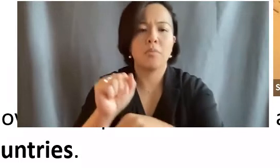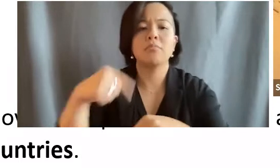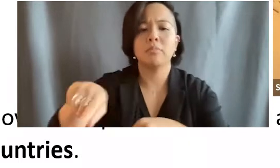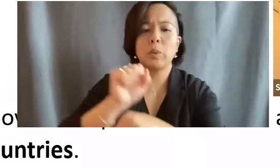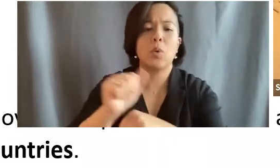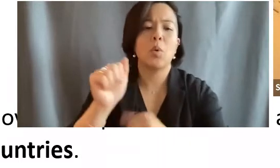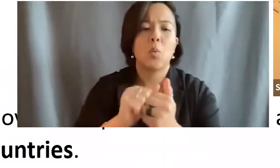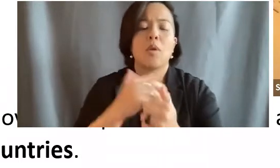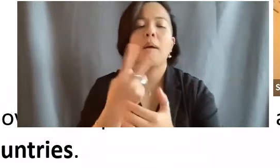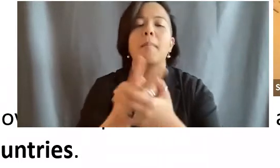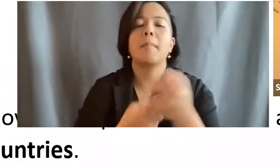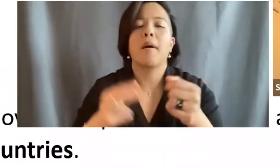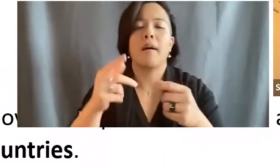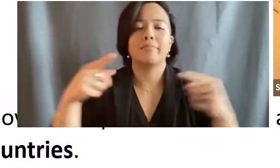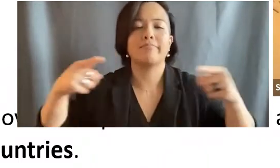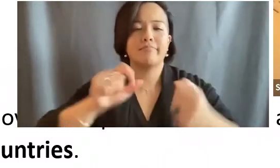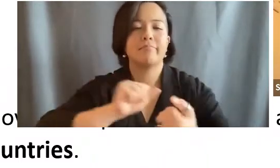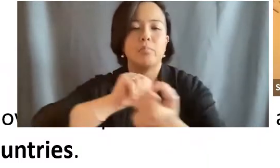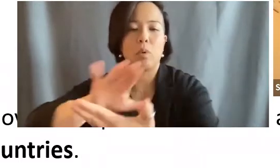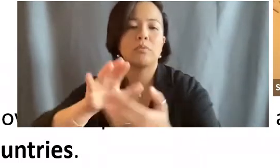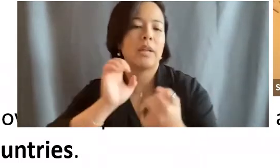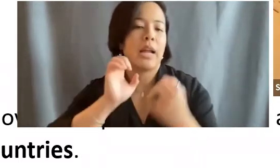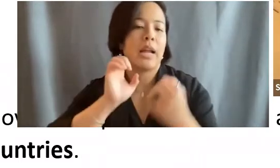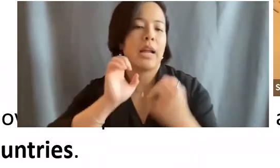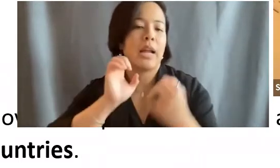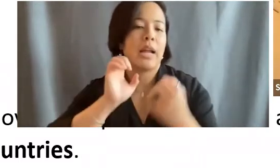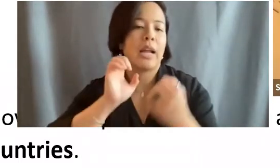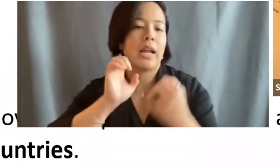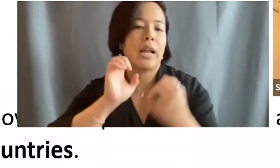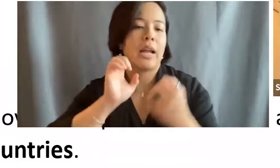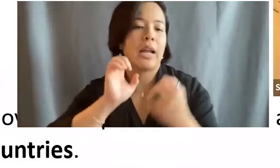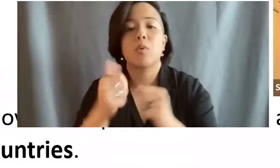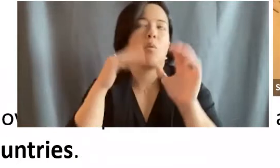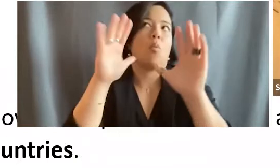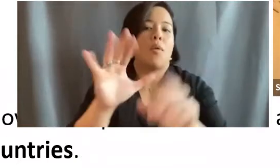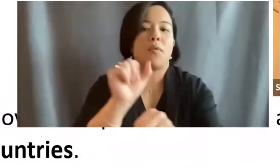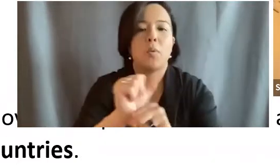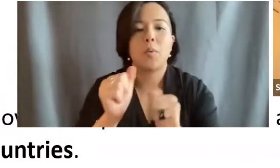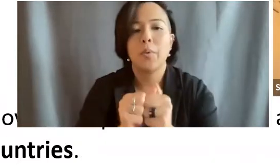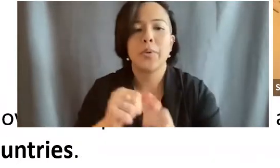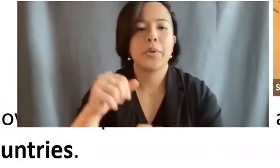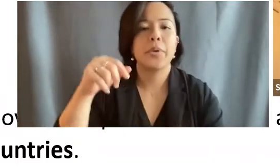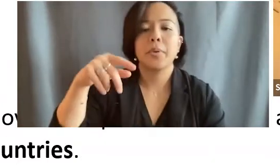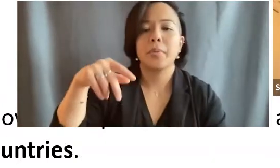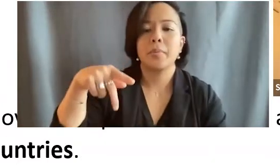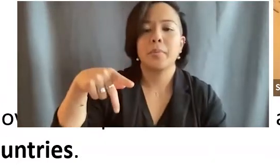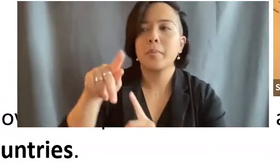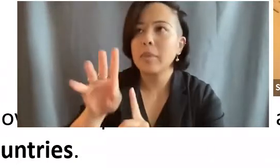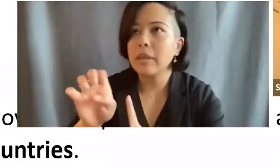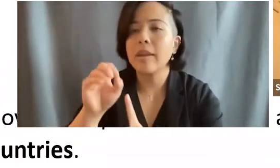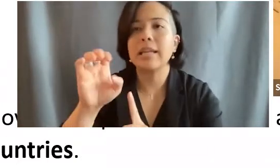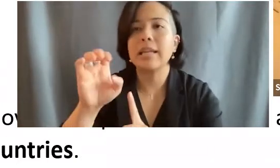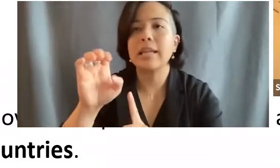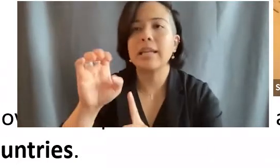and also, with the wonderful work that GPE and ECW and all of the education community have